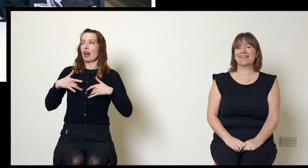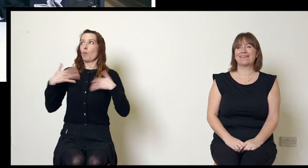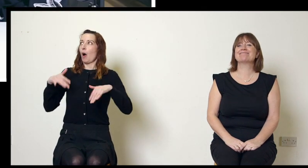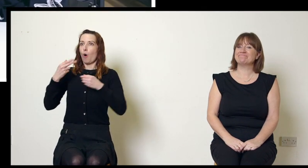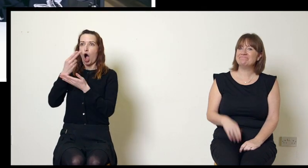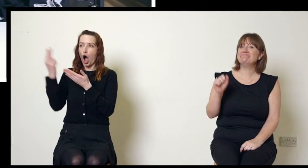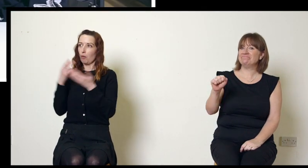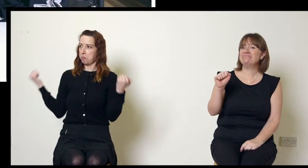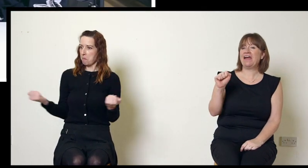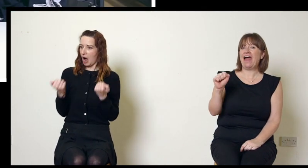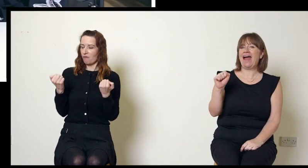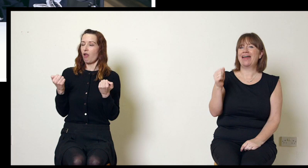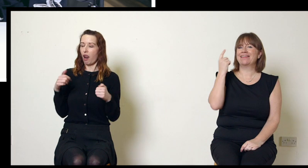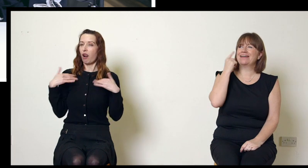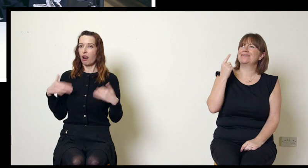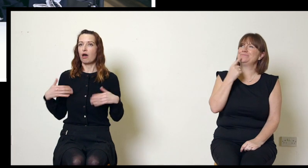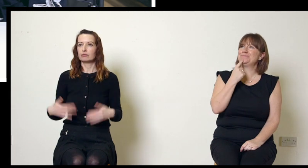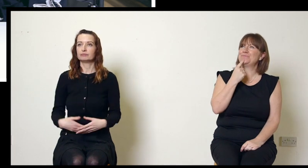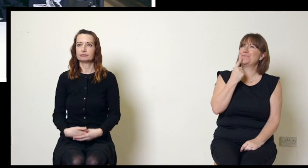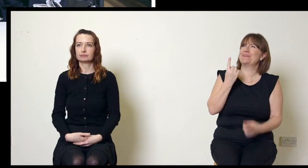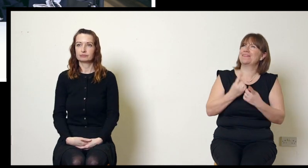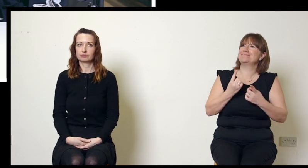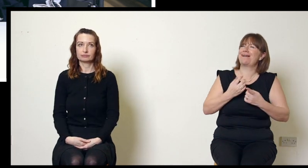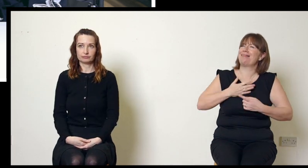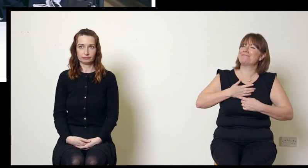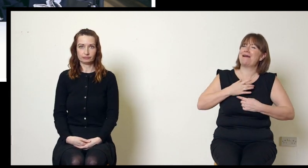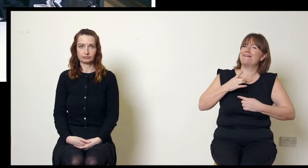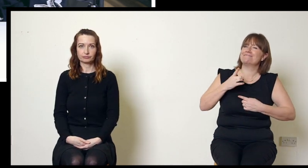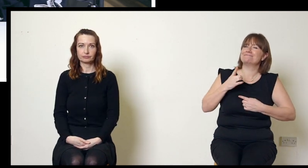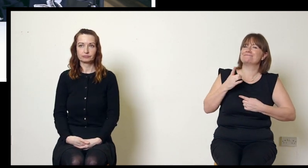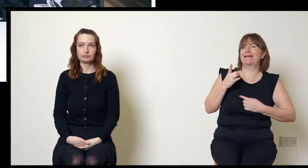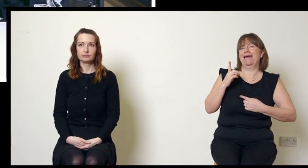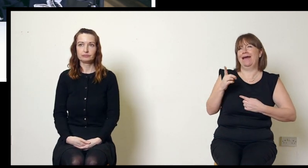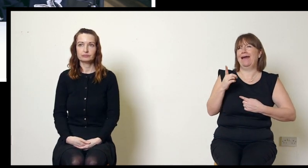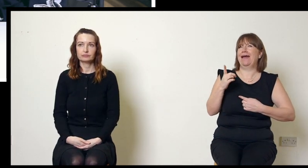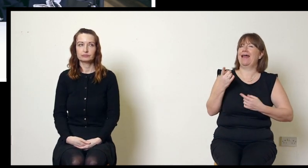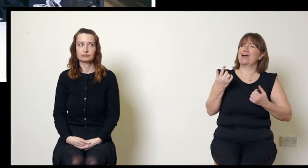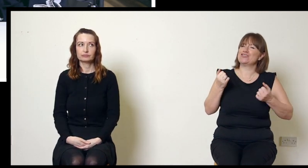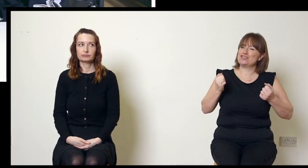Yeah, I think there's something… that I really like about Fae you know, there was a whole thing about chairs being something we all encounter